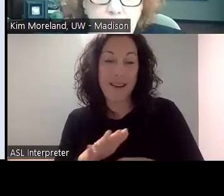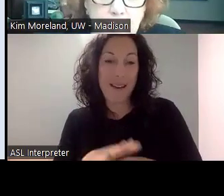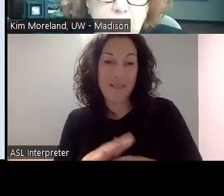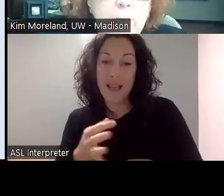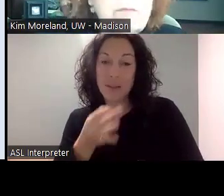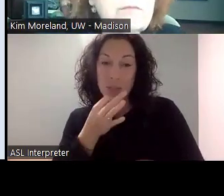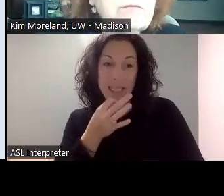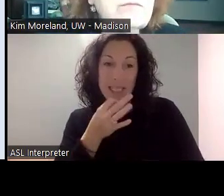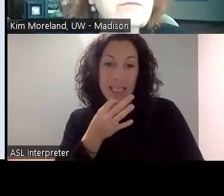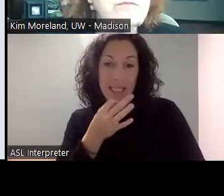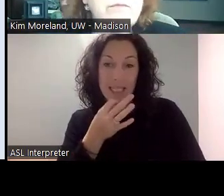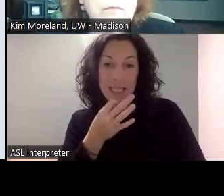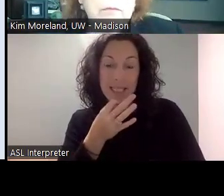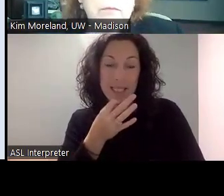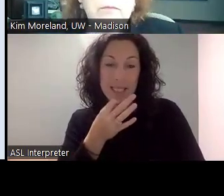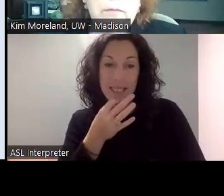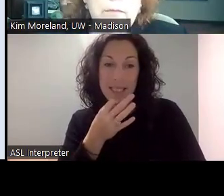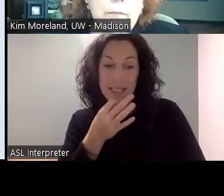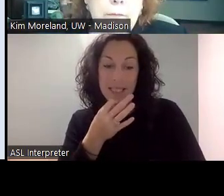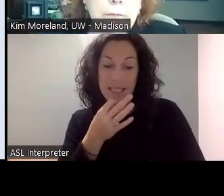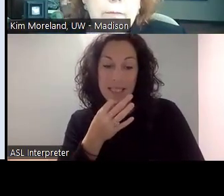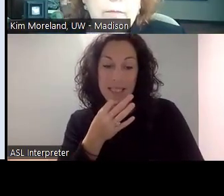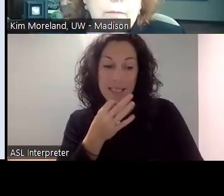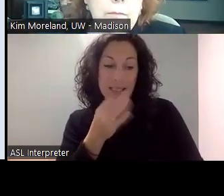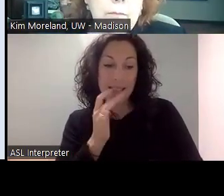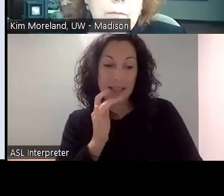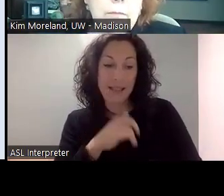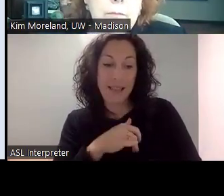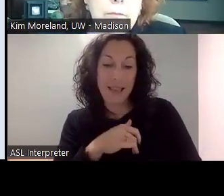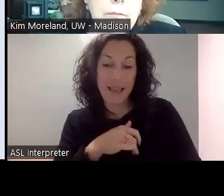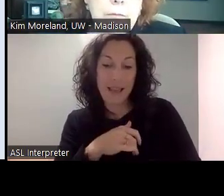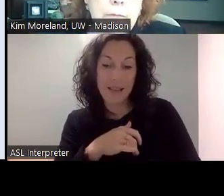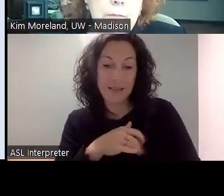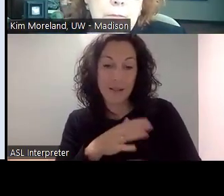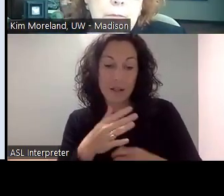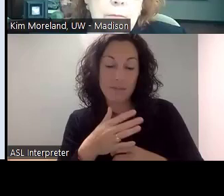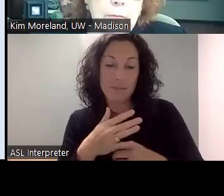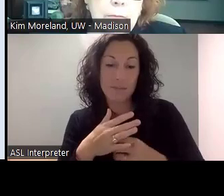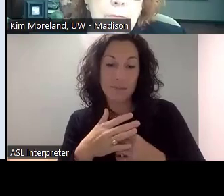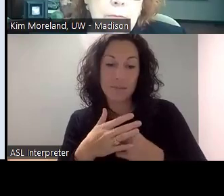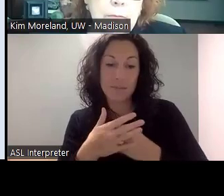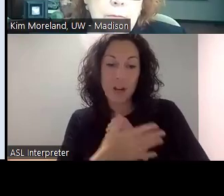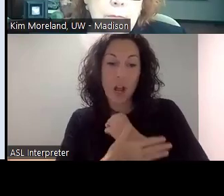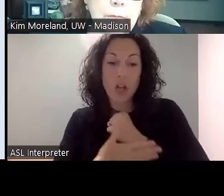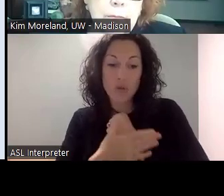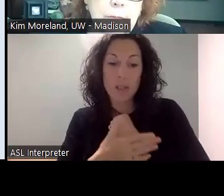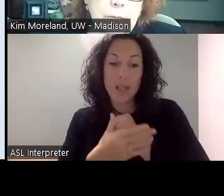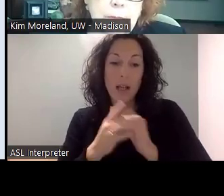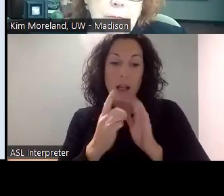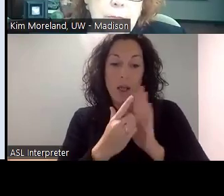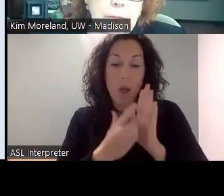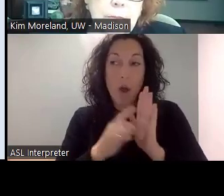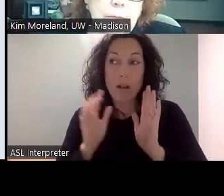in the in-country laws regarding, say, even the definition of a minor,